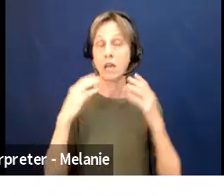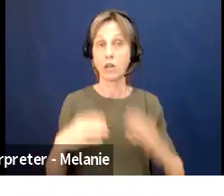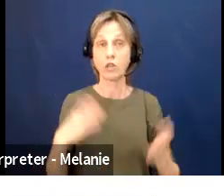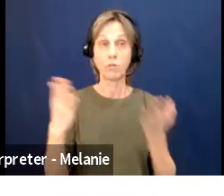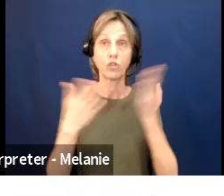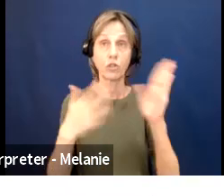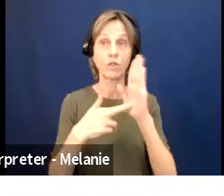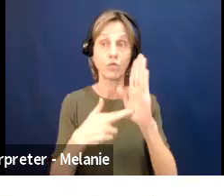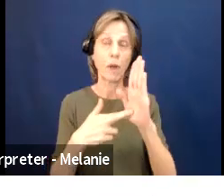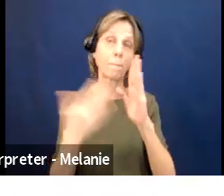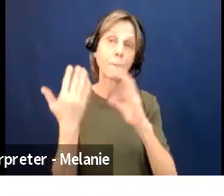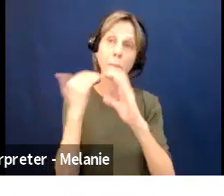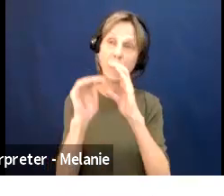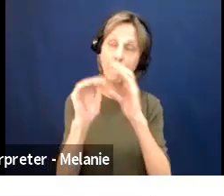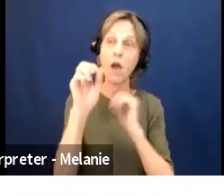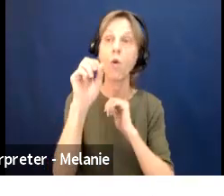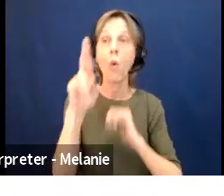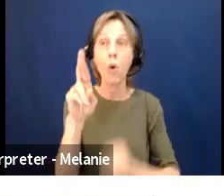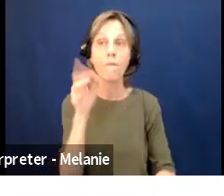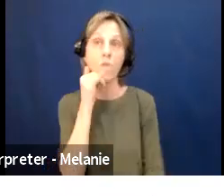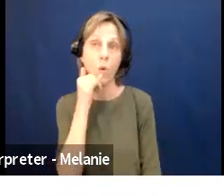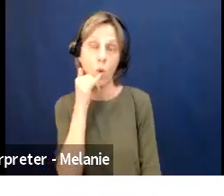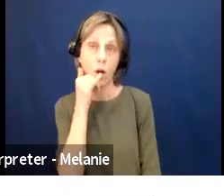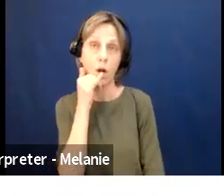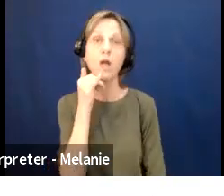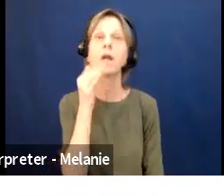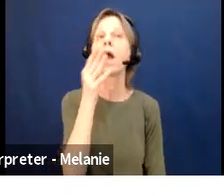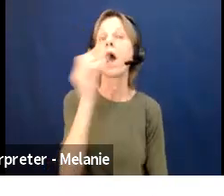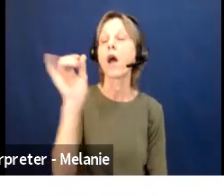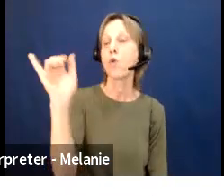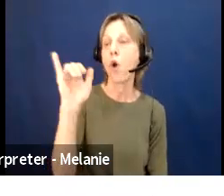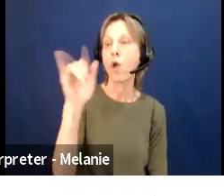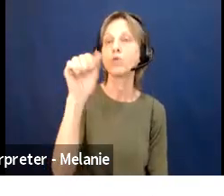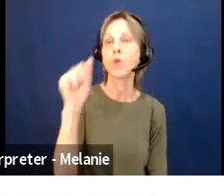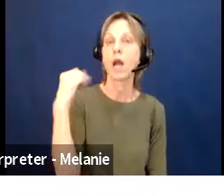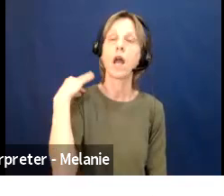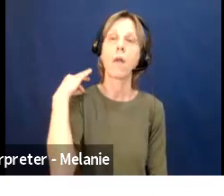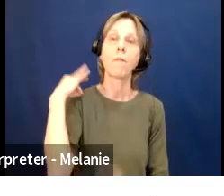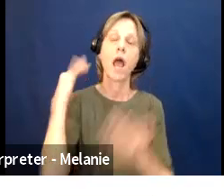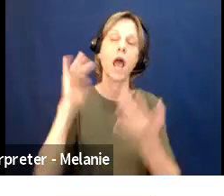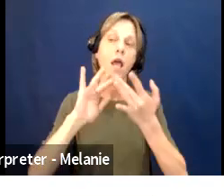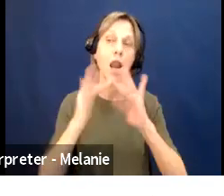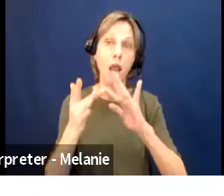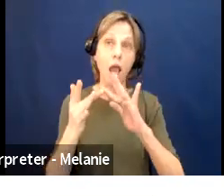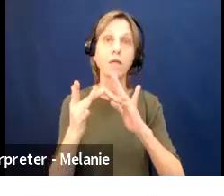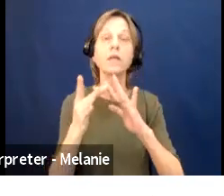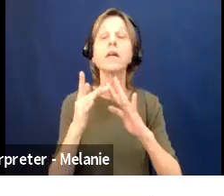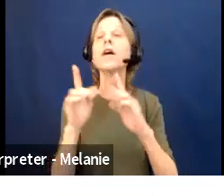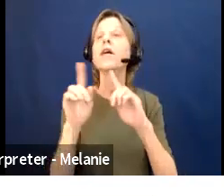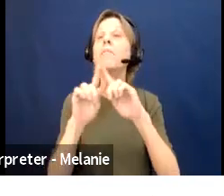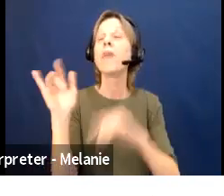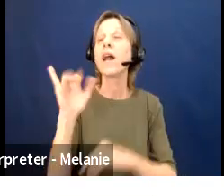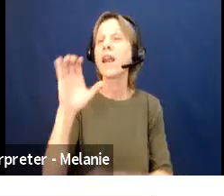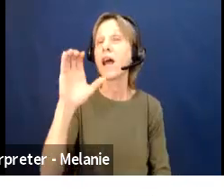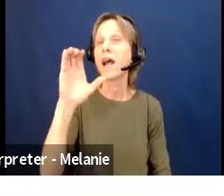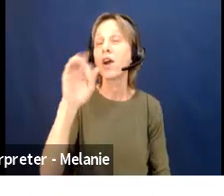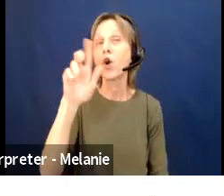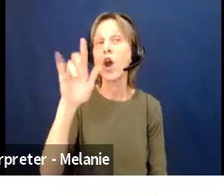via email or phone um and also apply online but as Carly stated at the beginning of the slideshow